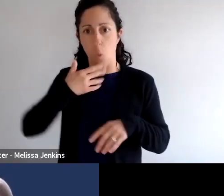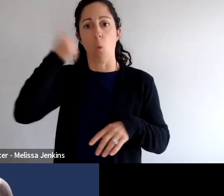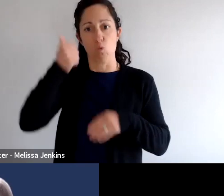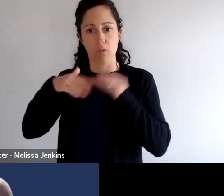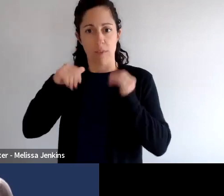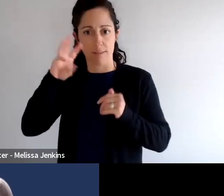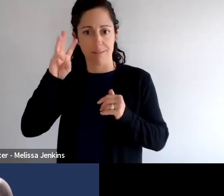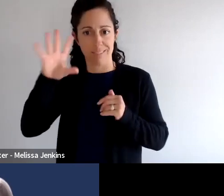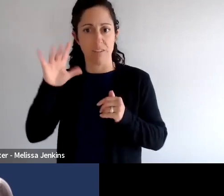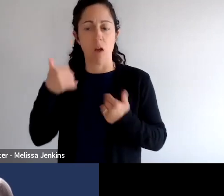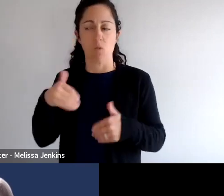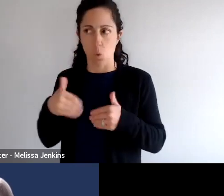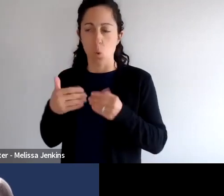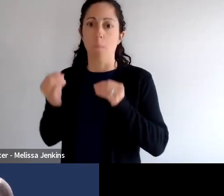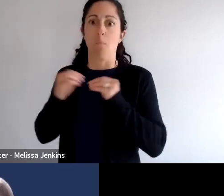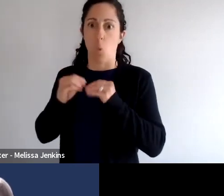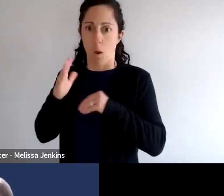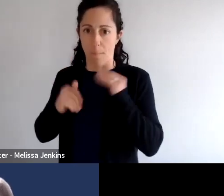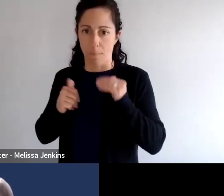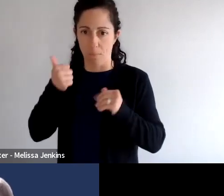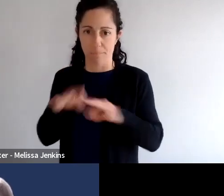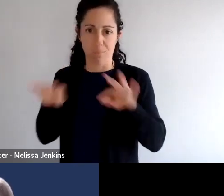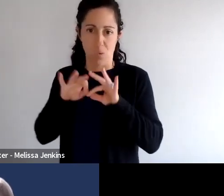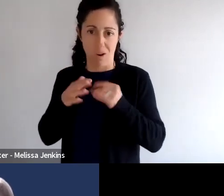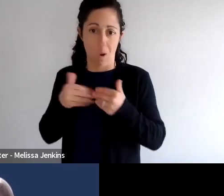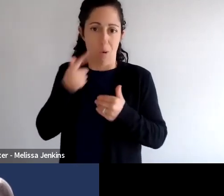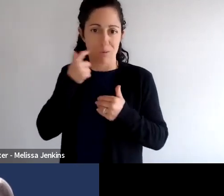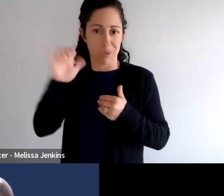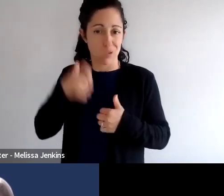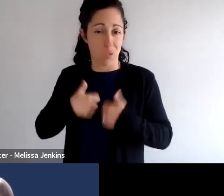Krista: Thank you, Megan. Another question is "How is this